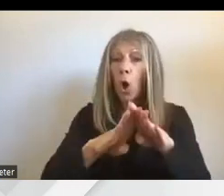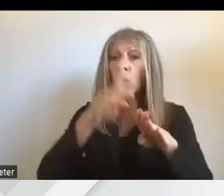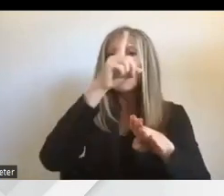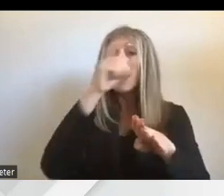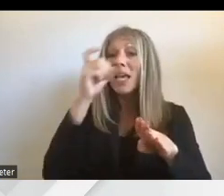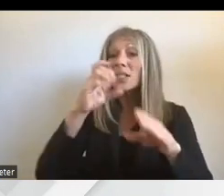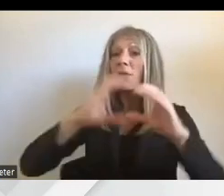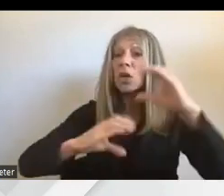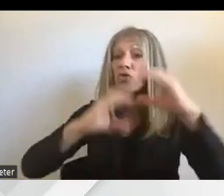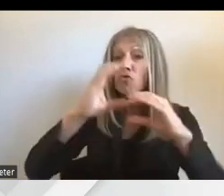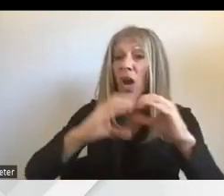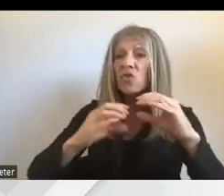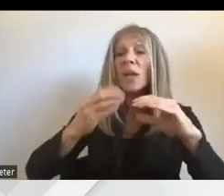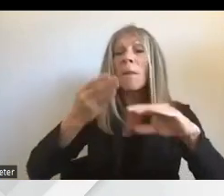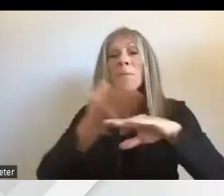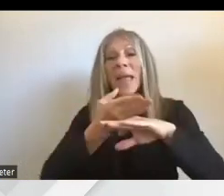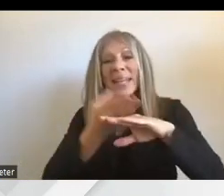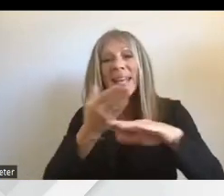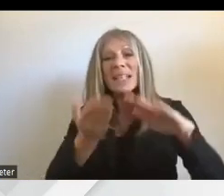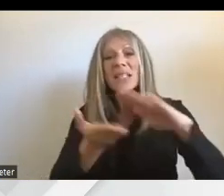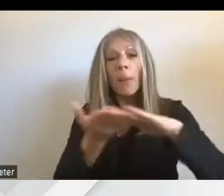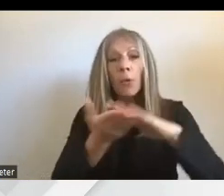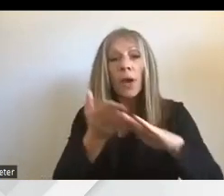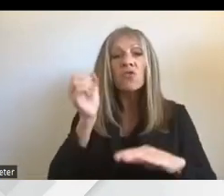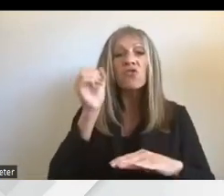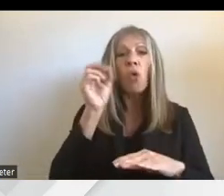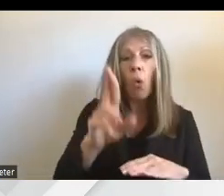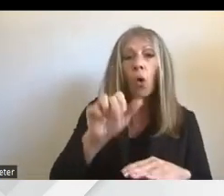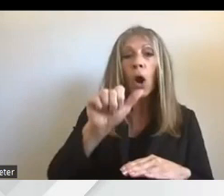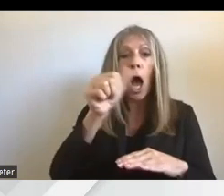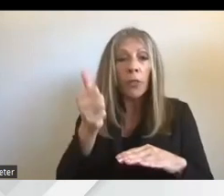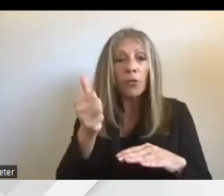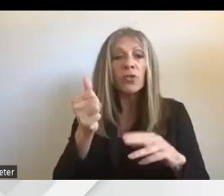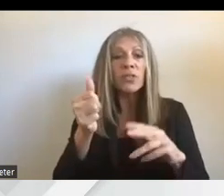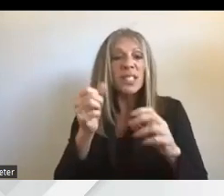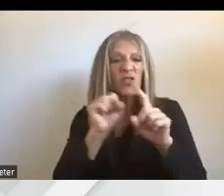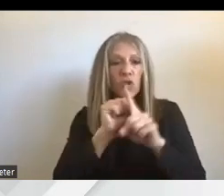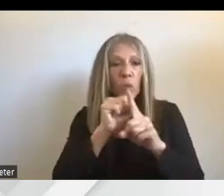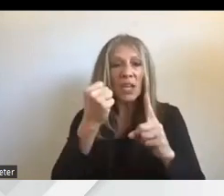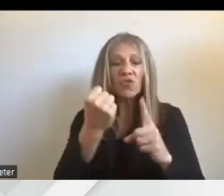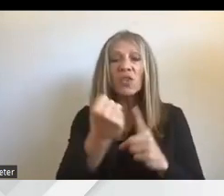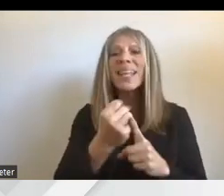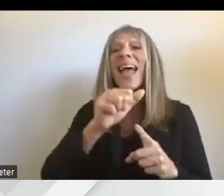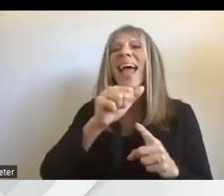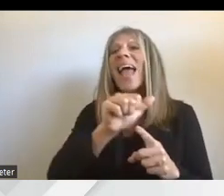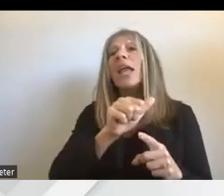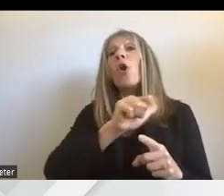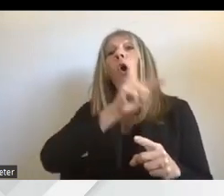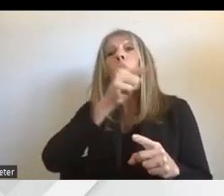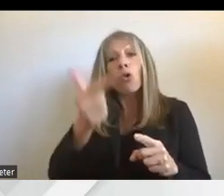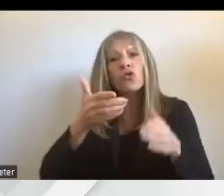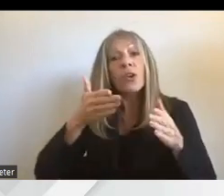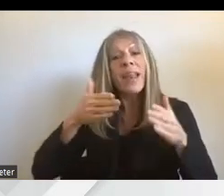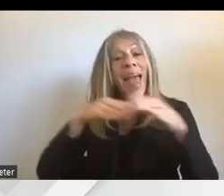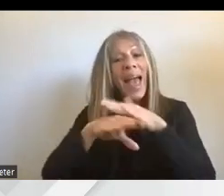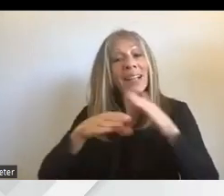maintenance operations, or similar conditions, an alternate pedestrian access route or transit